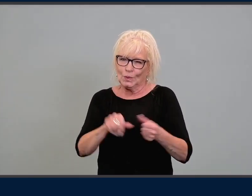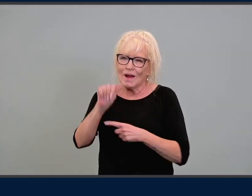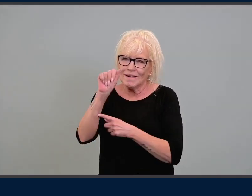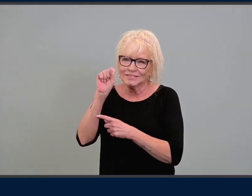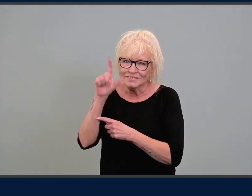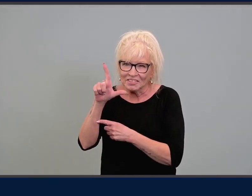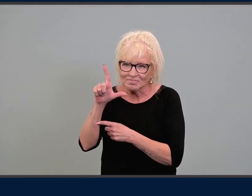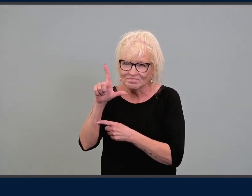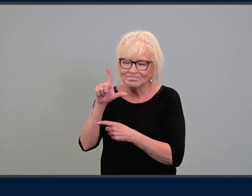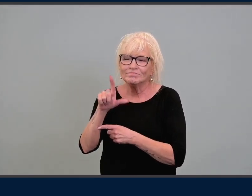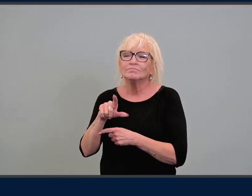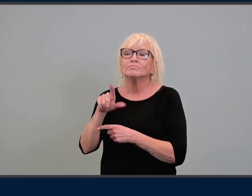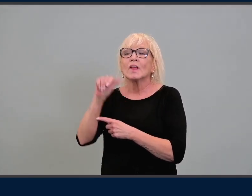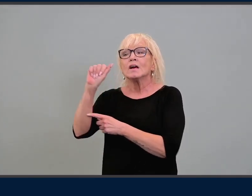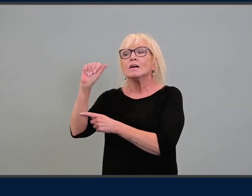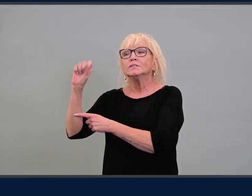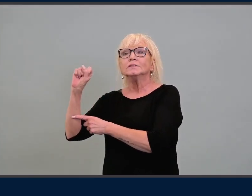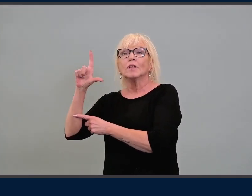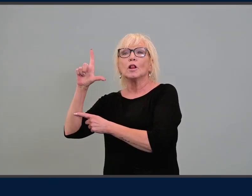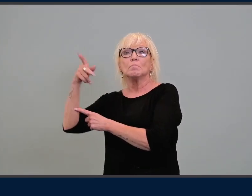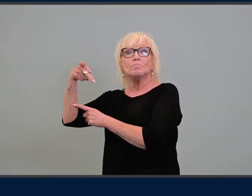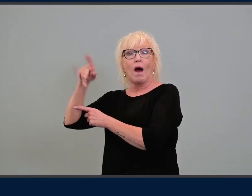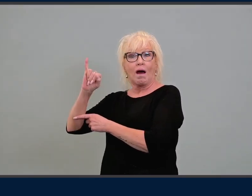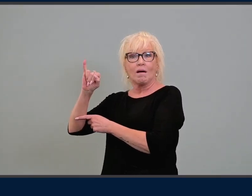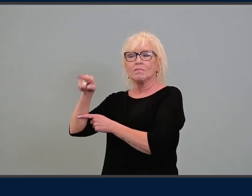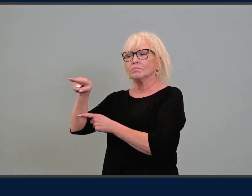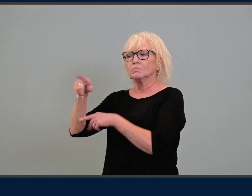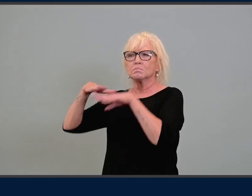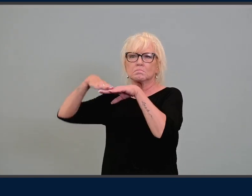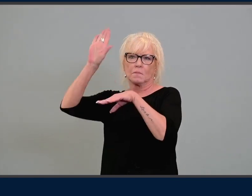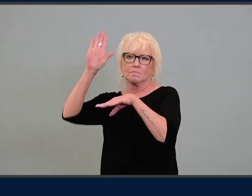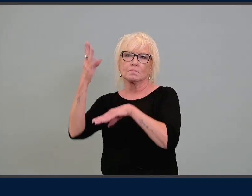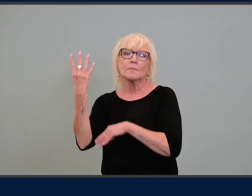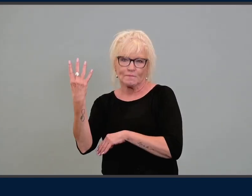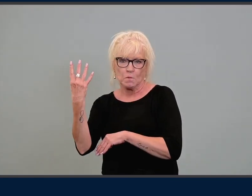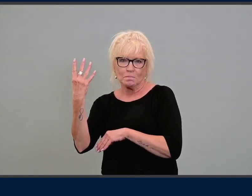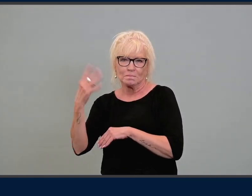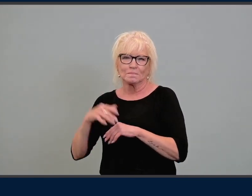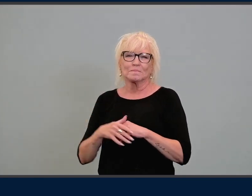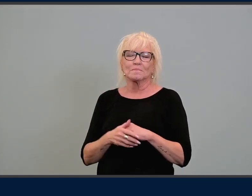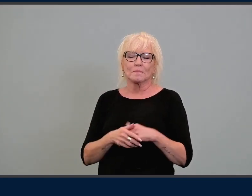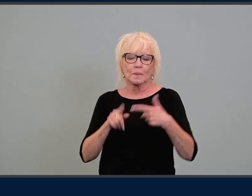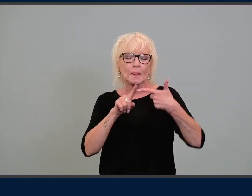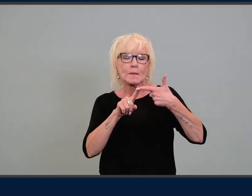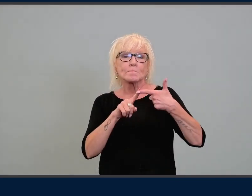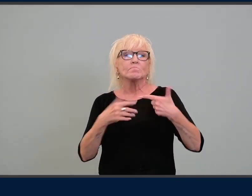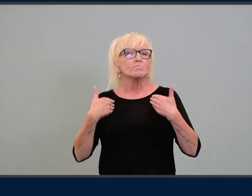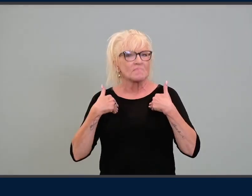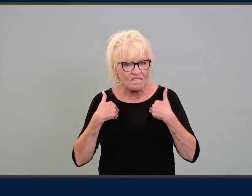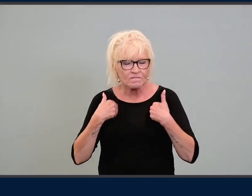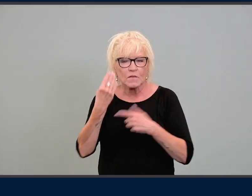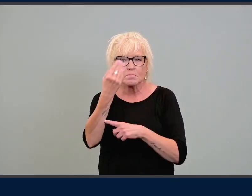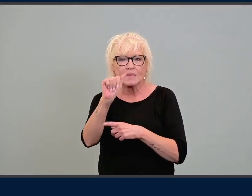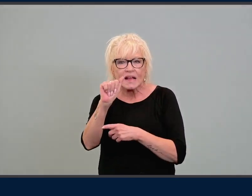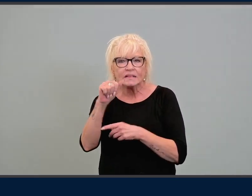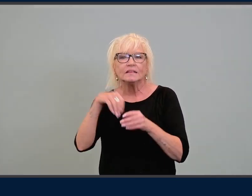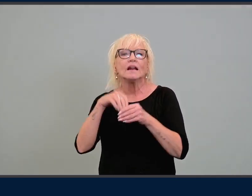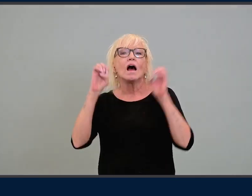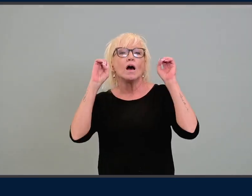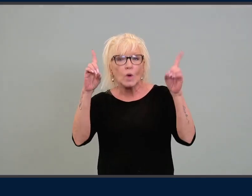They have to be fluent in ASL, they have to score at least a level four on the ASLPI. Also,